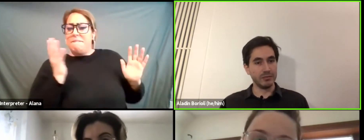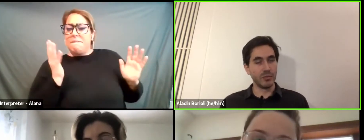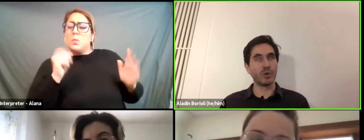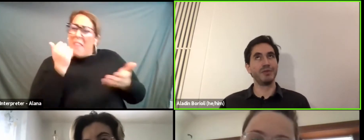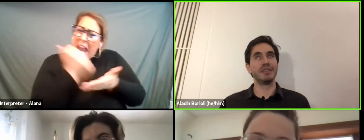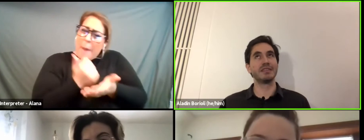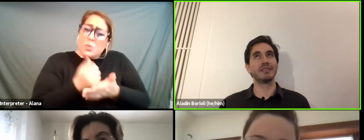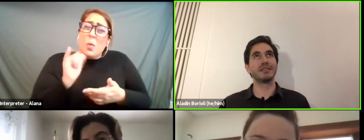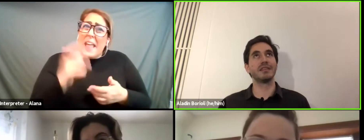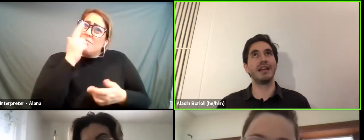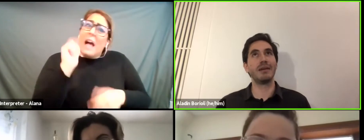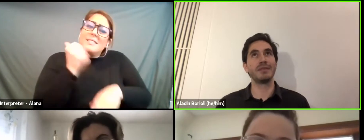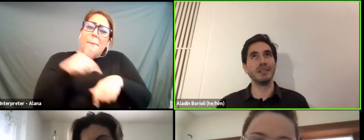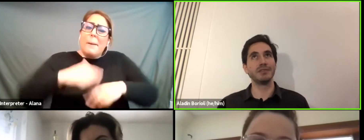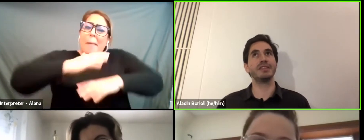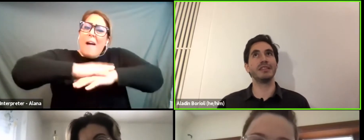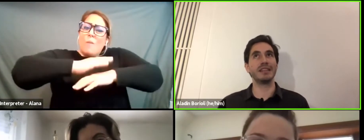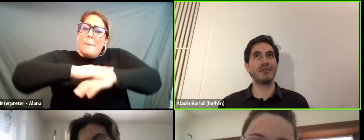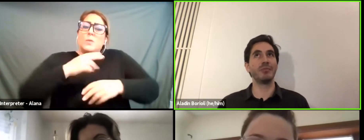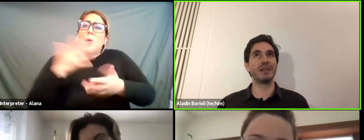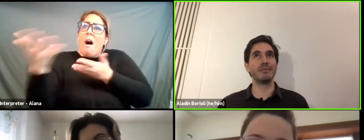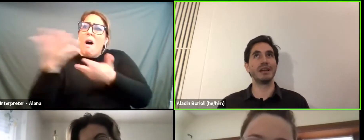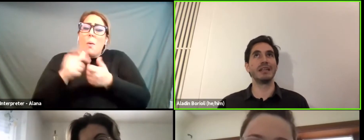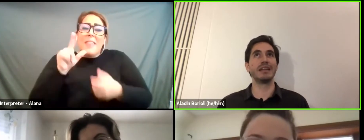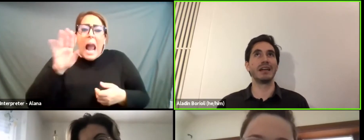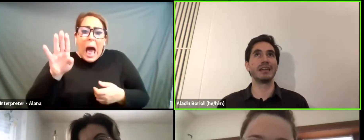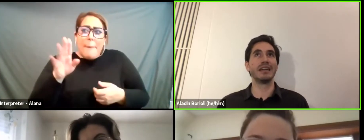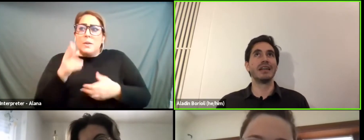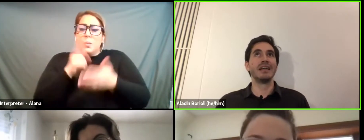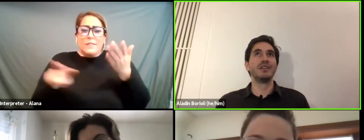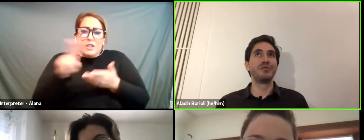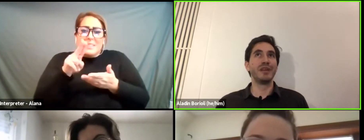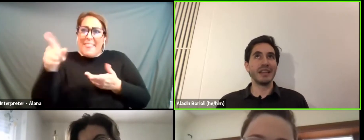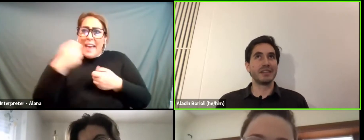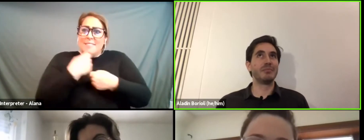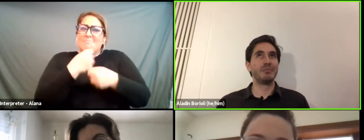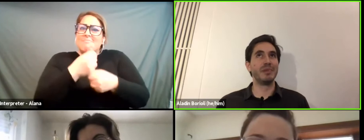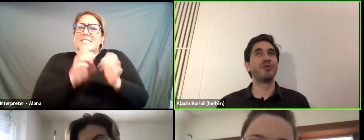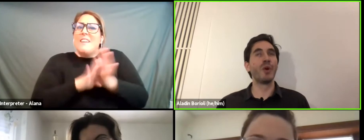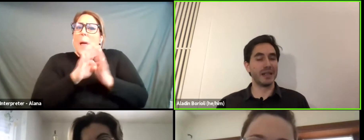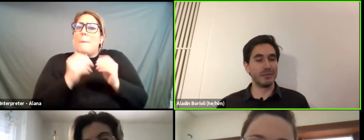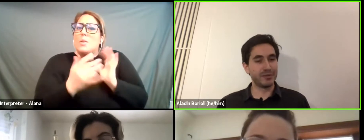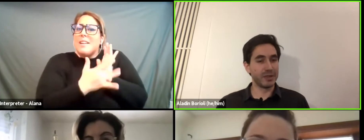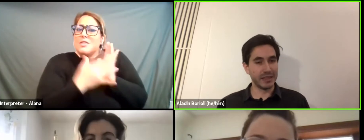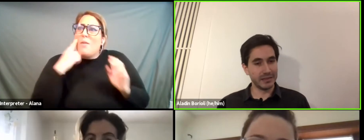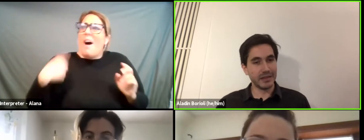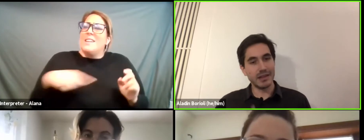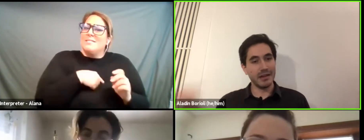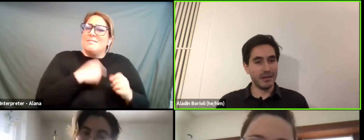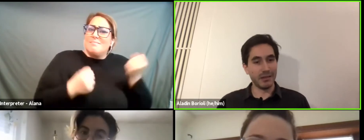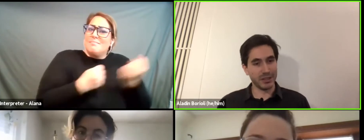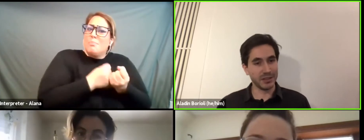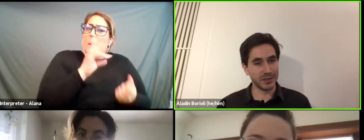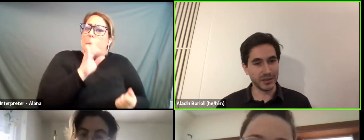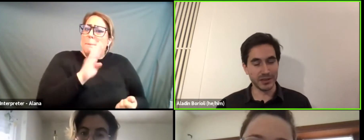work with these labs and universities that develop them and to think it before they launch into the